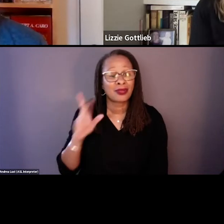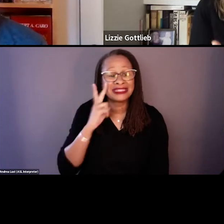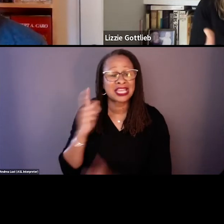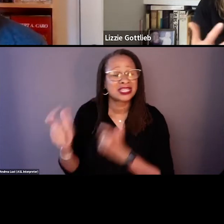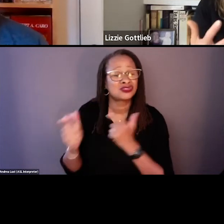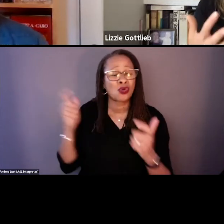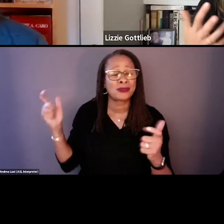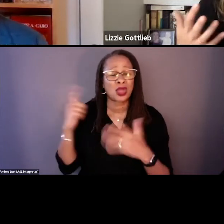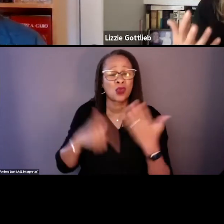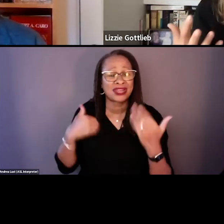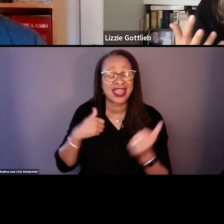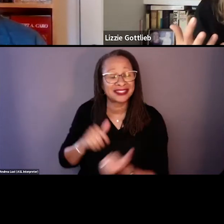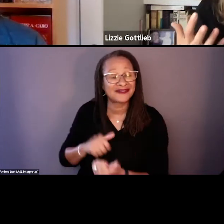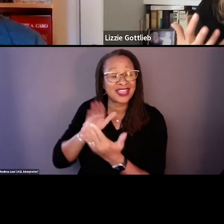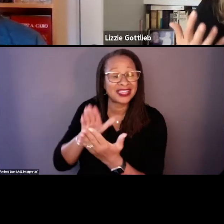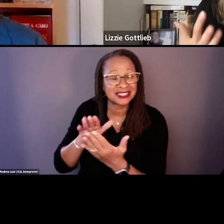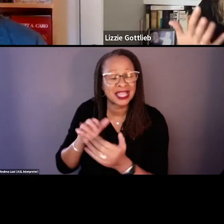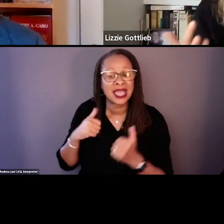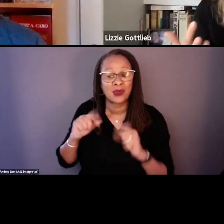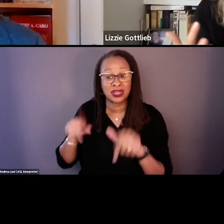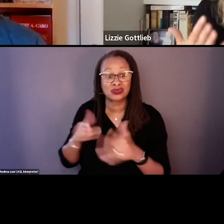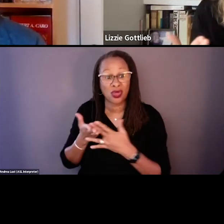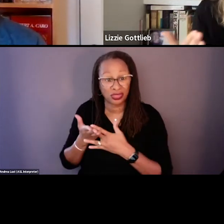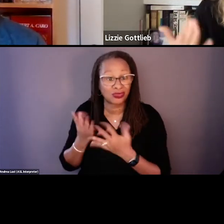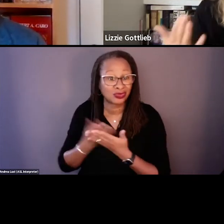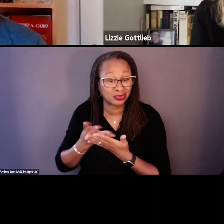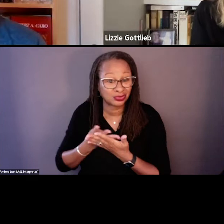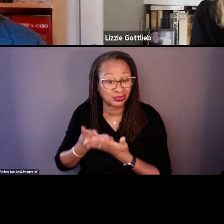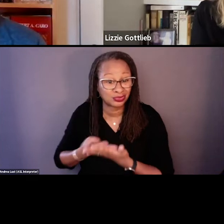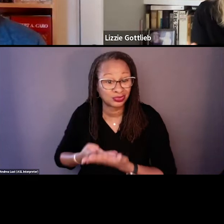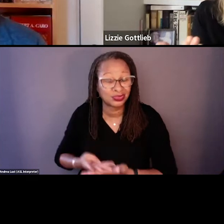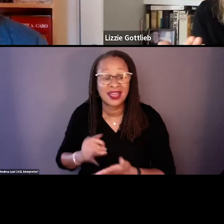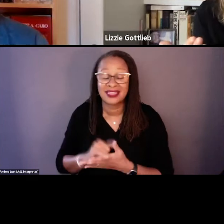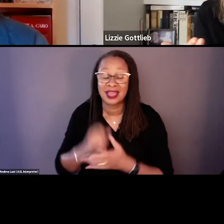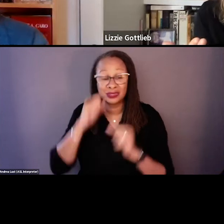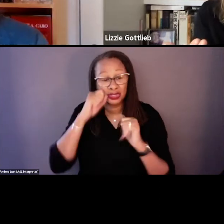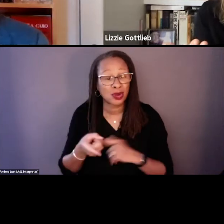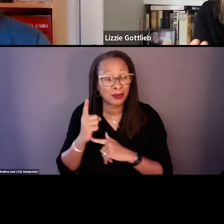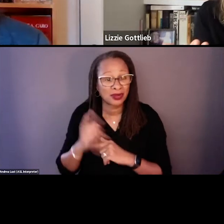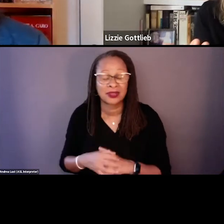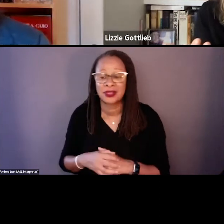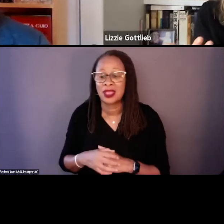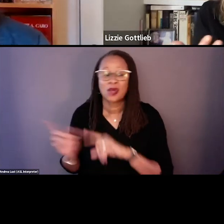and we can see the enormity of what he has faced and what he has sifted through, that was a really extraordinary moment.